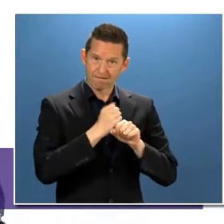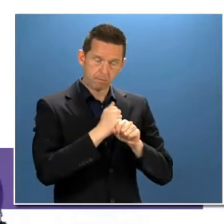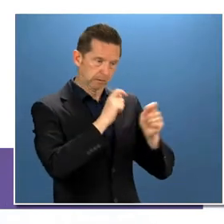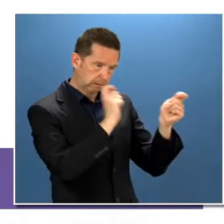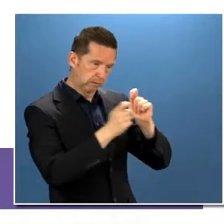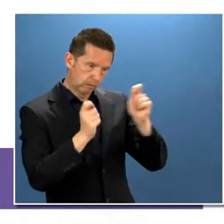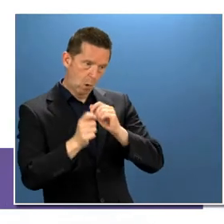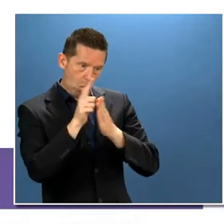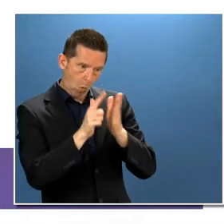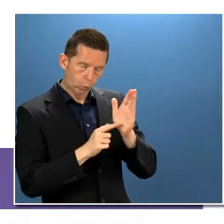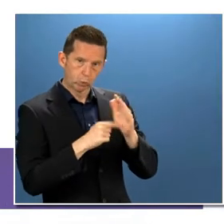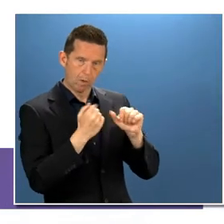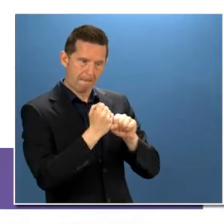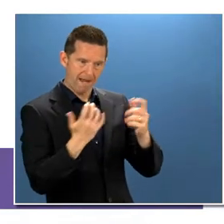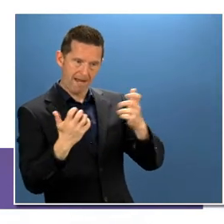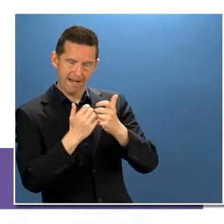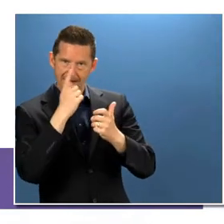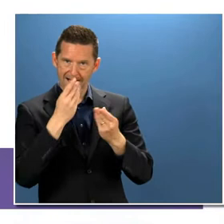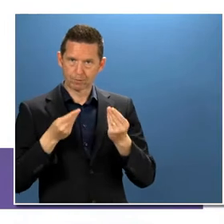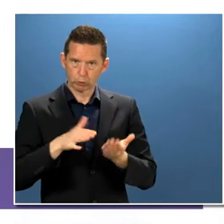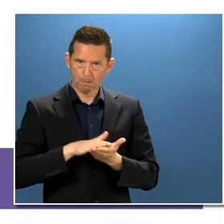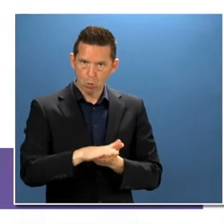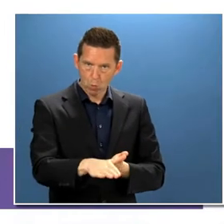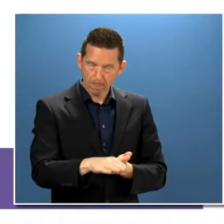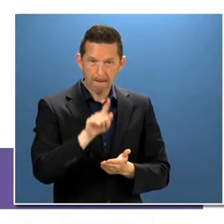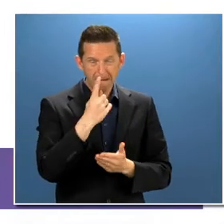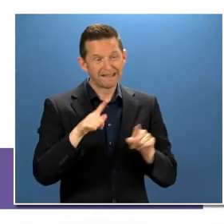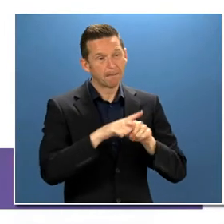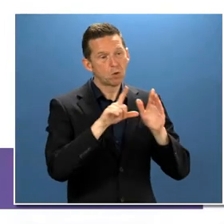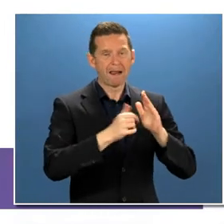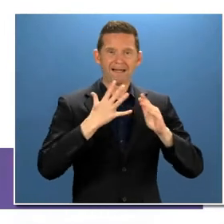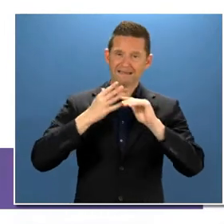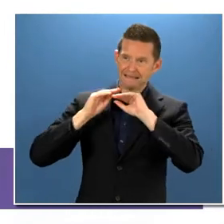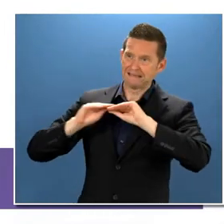there is also an aspect of making sure that the employers understand those laws